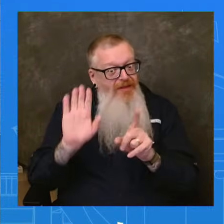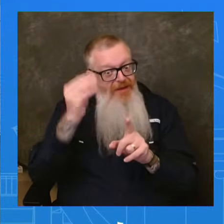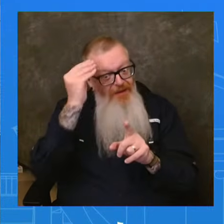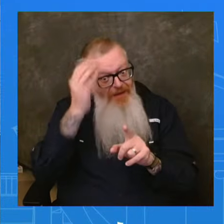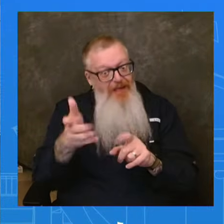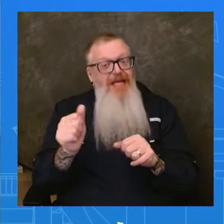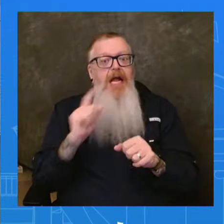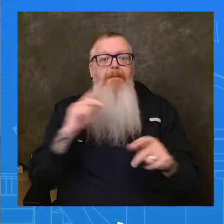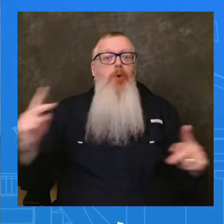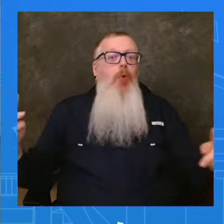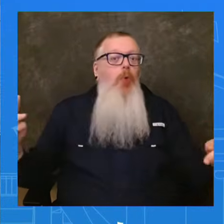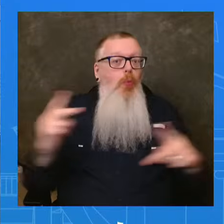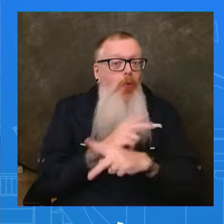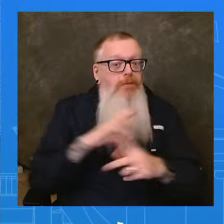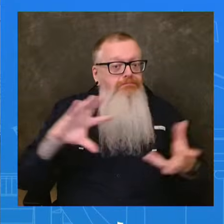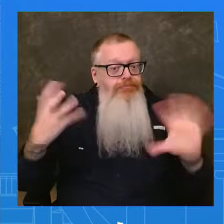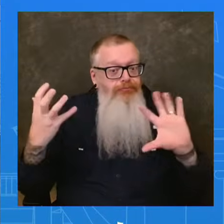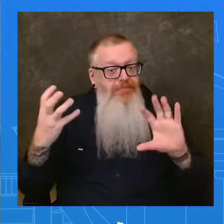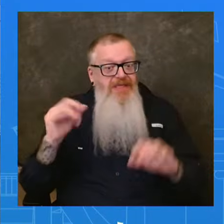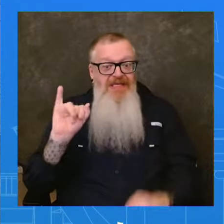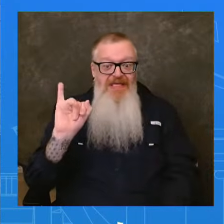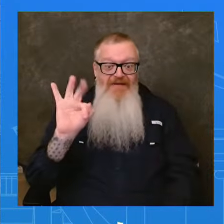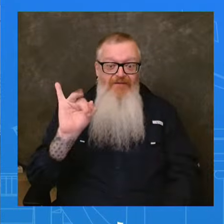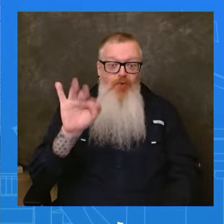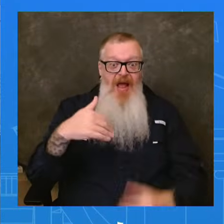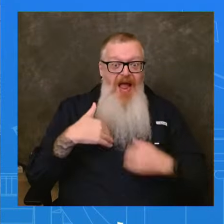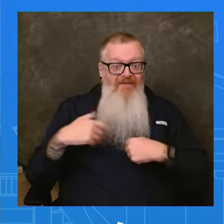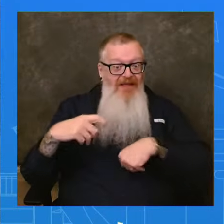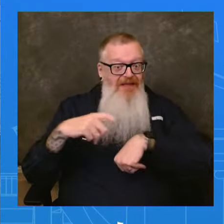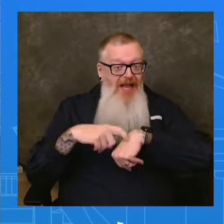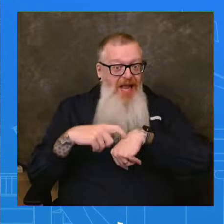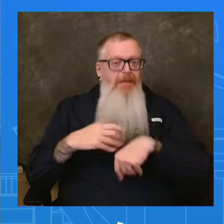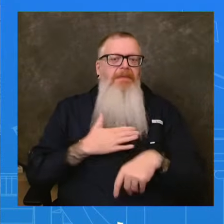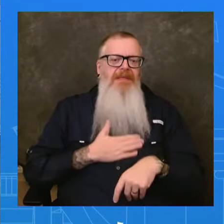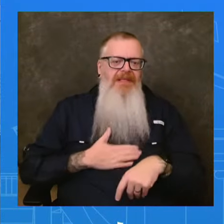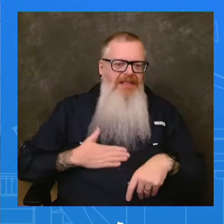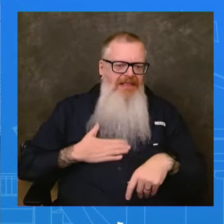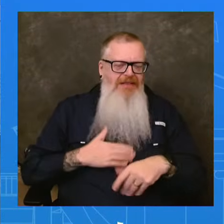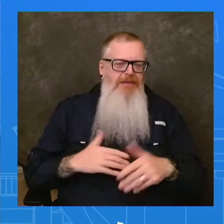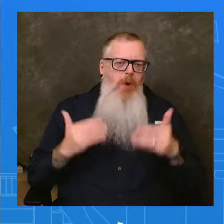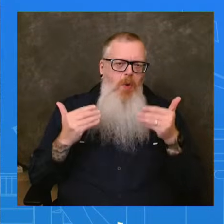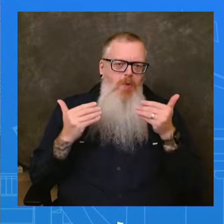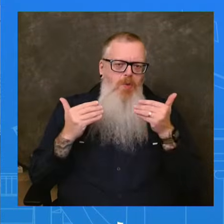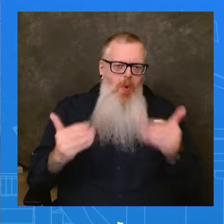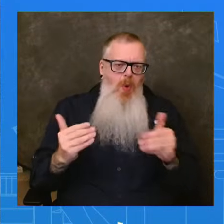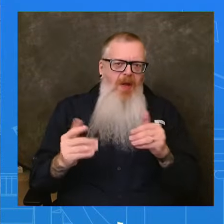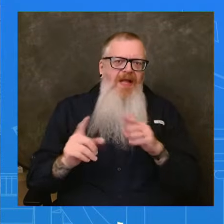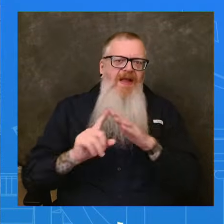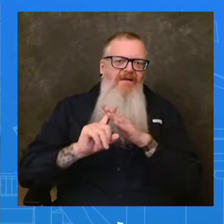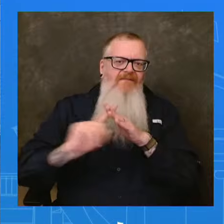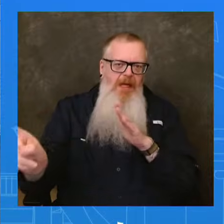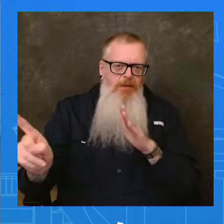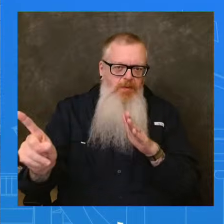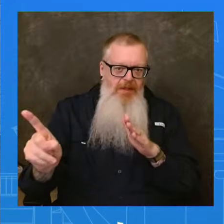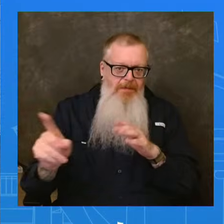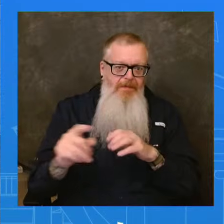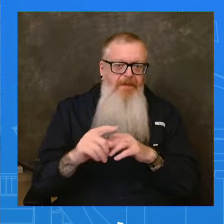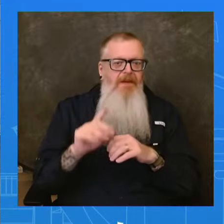to make sure that they're doing so but doing so safely, under the guidance and the advice of their local officials. Ms. Jean-Pierre: Go ahead, M.J.